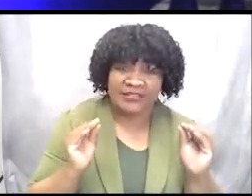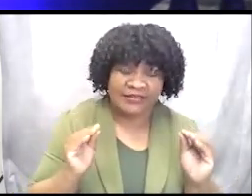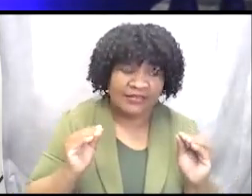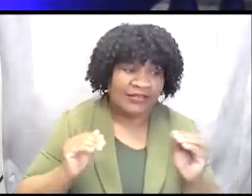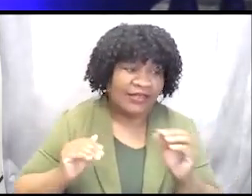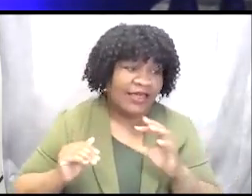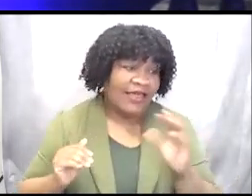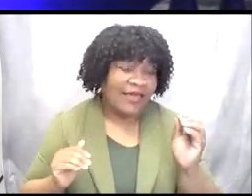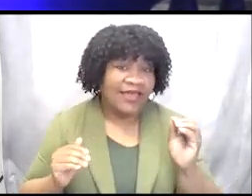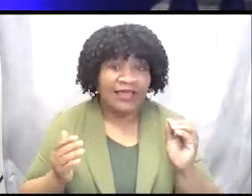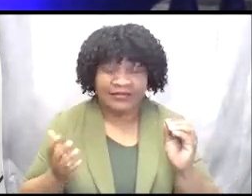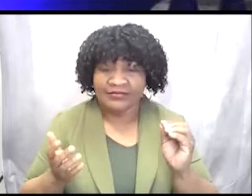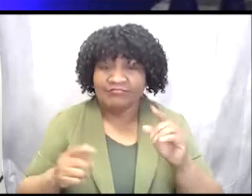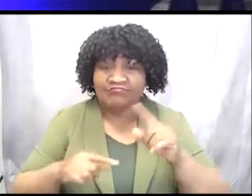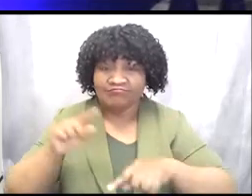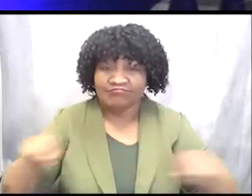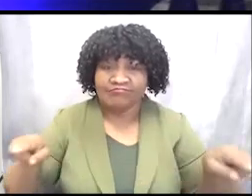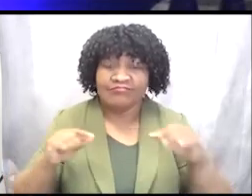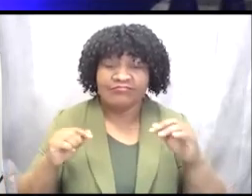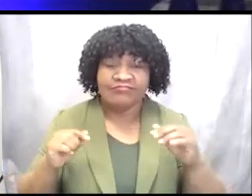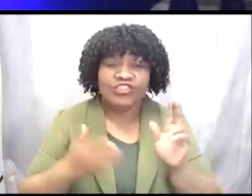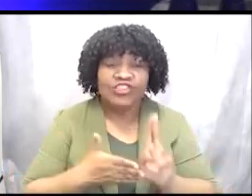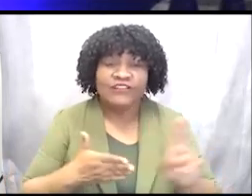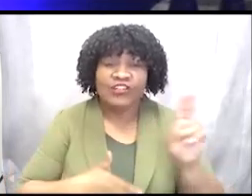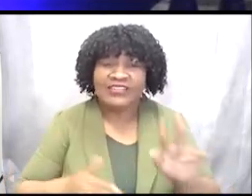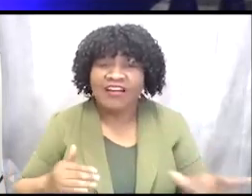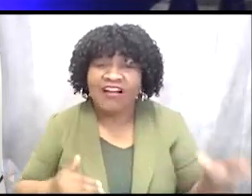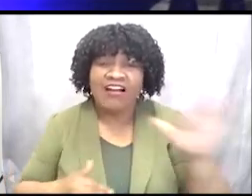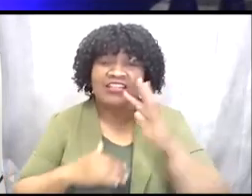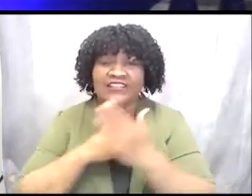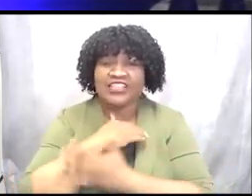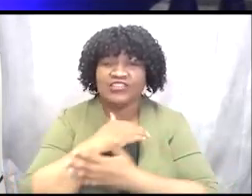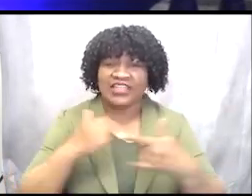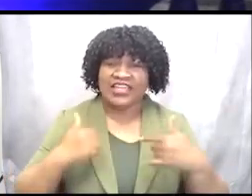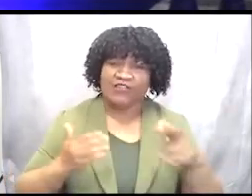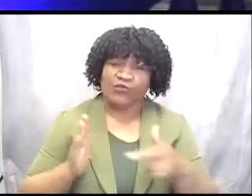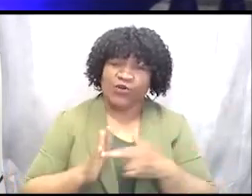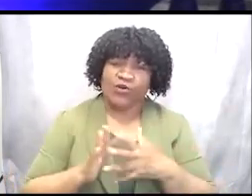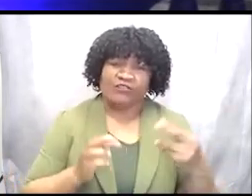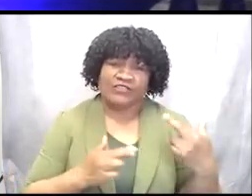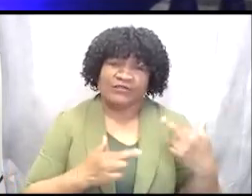and rather various universities all across the country, have a role and a responsibility, I think,